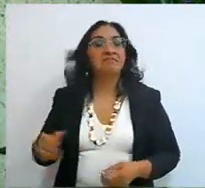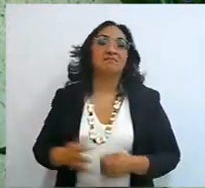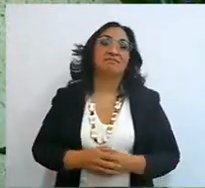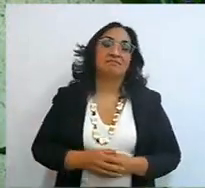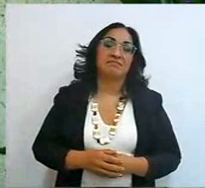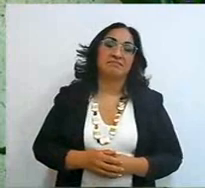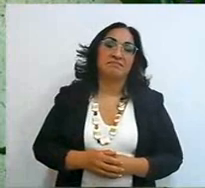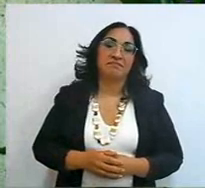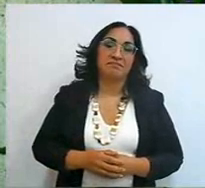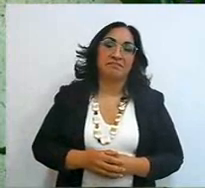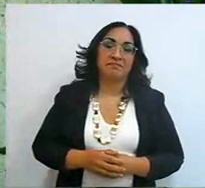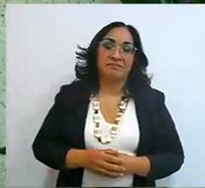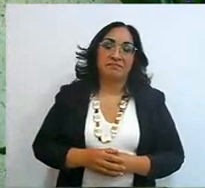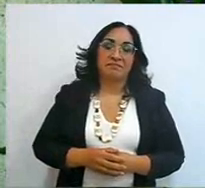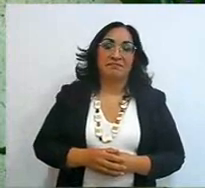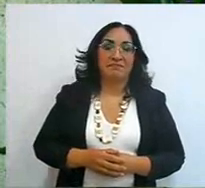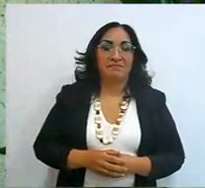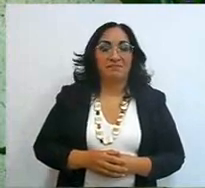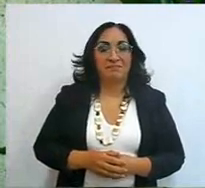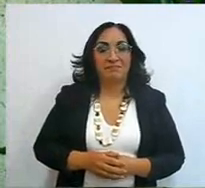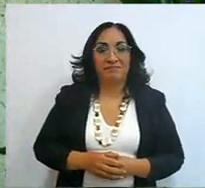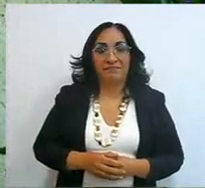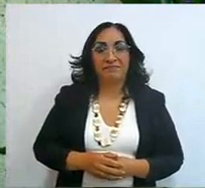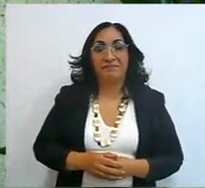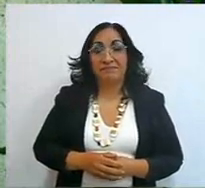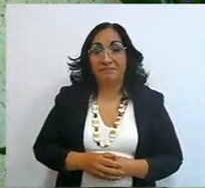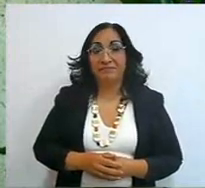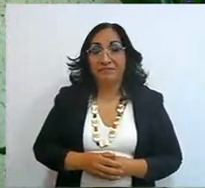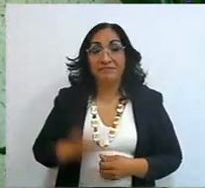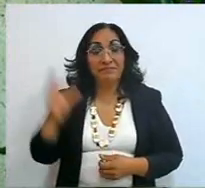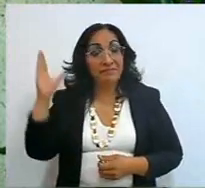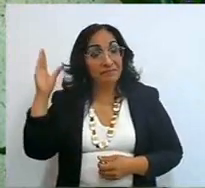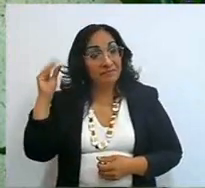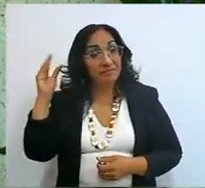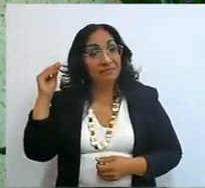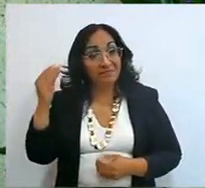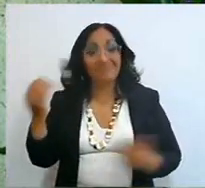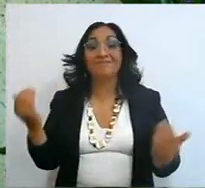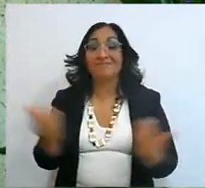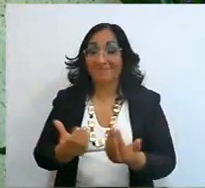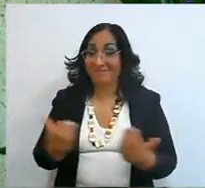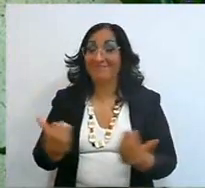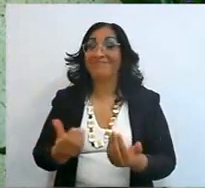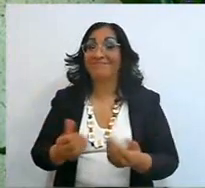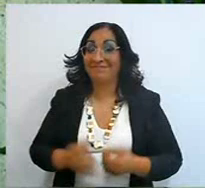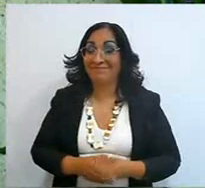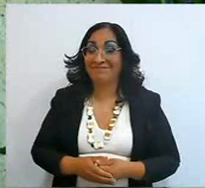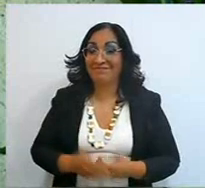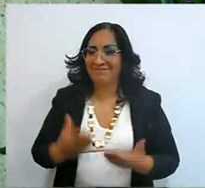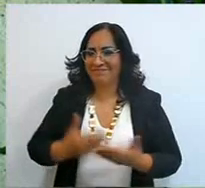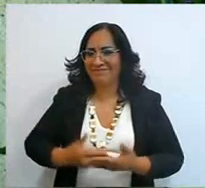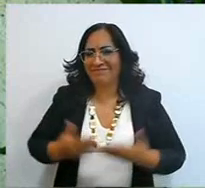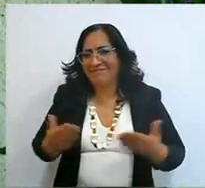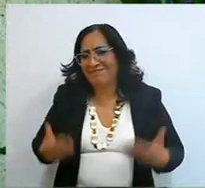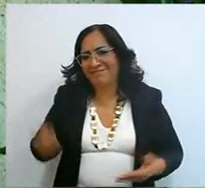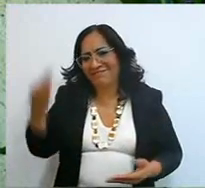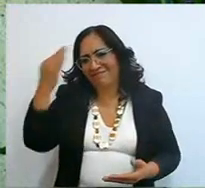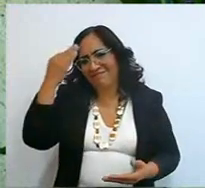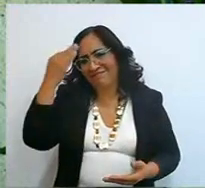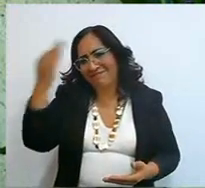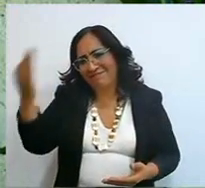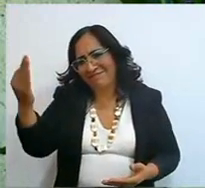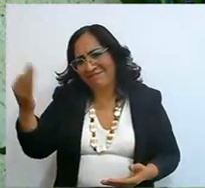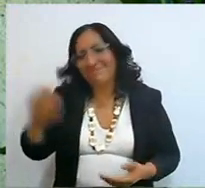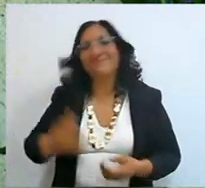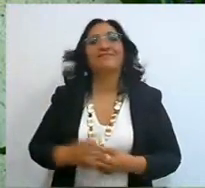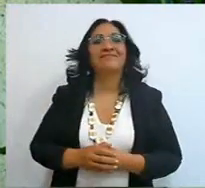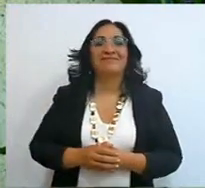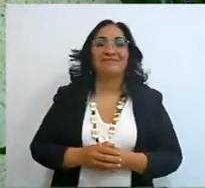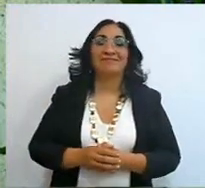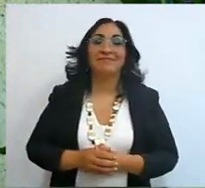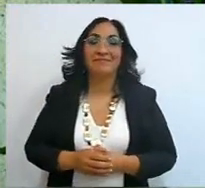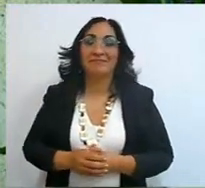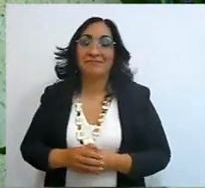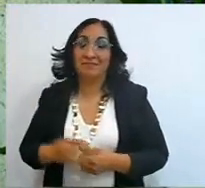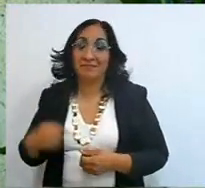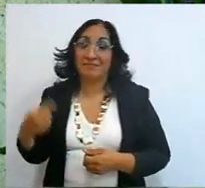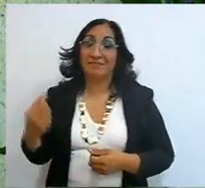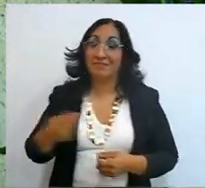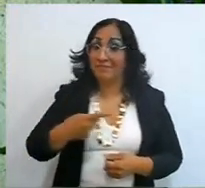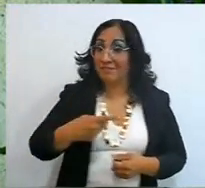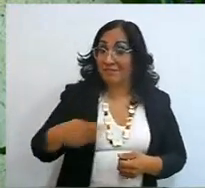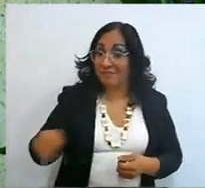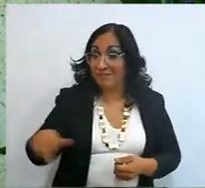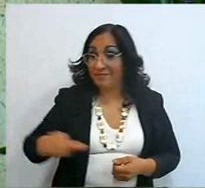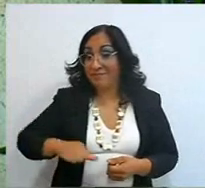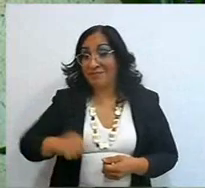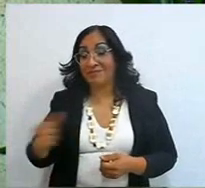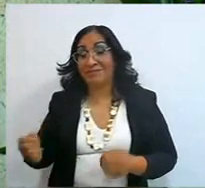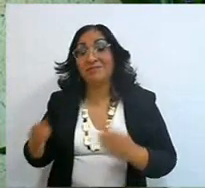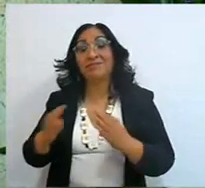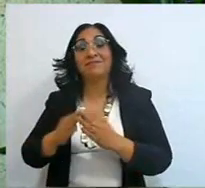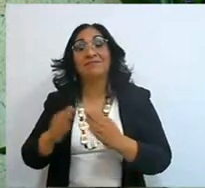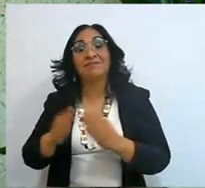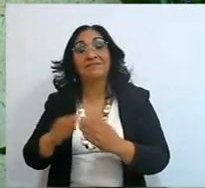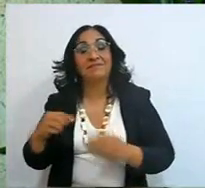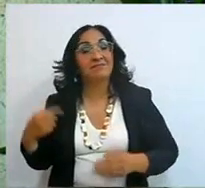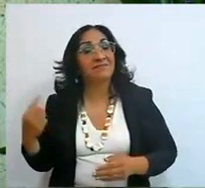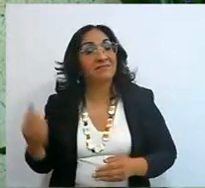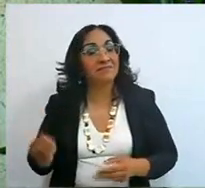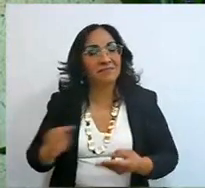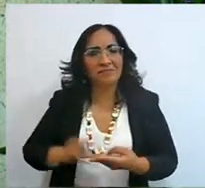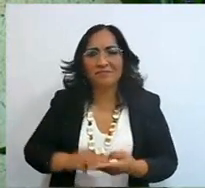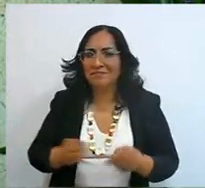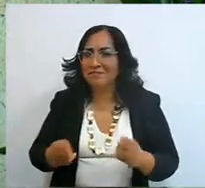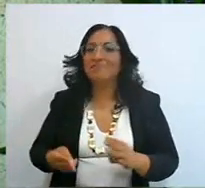So, she listened and when it was time to take up residence, her other home, it was the moment and no one could stop her,